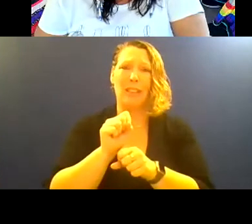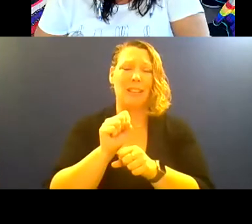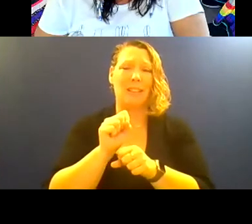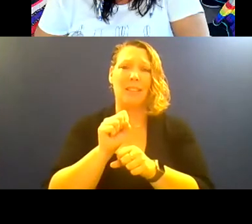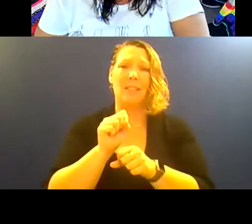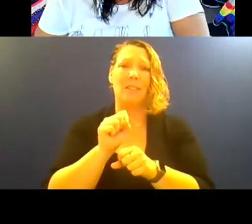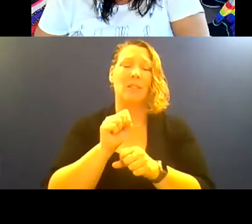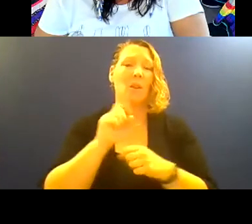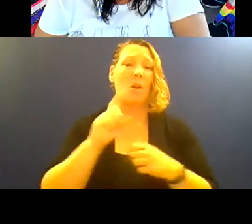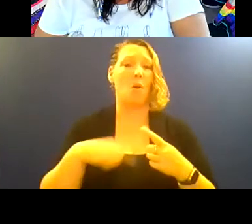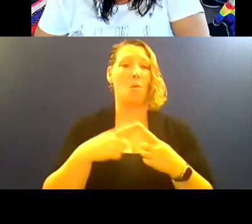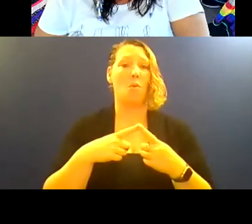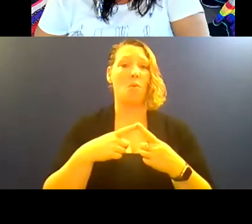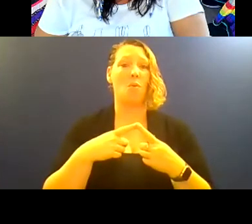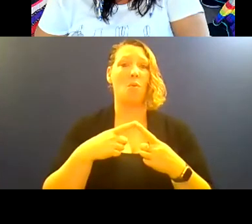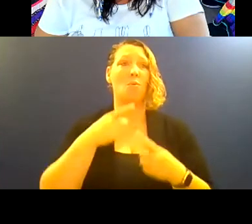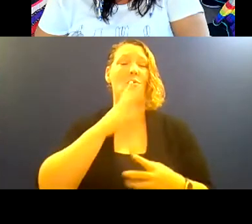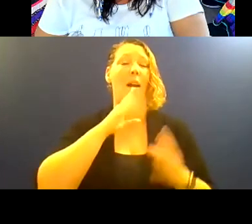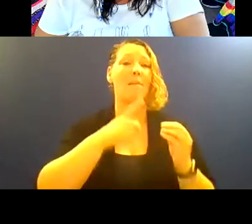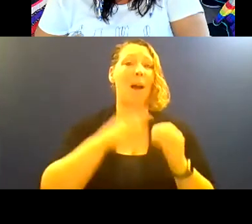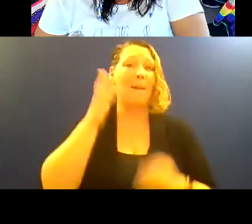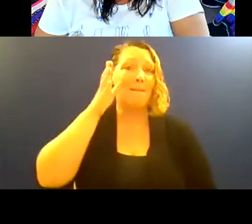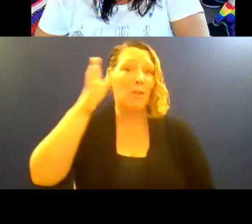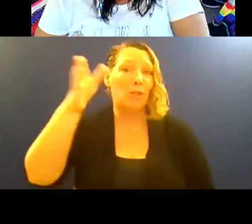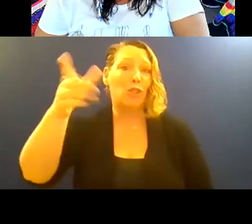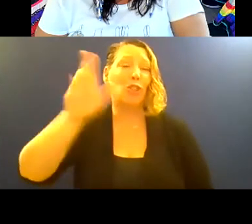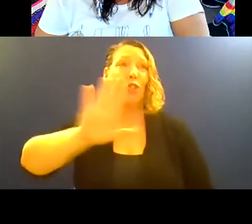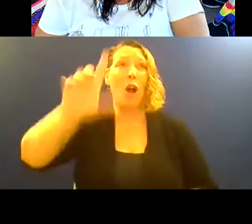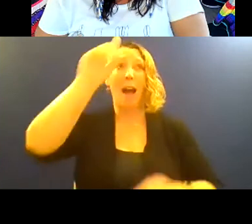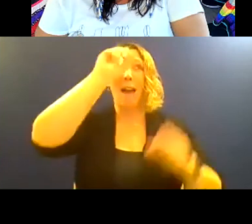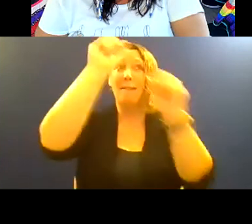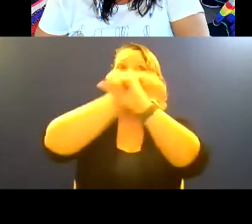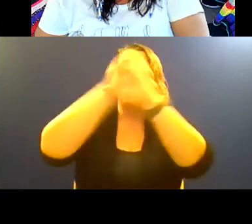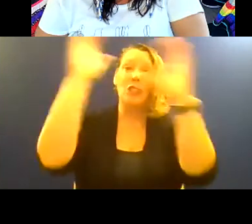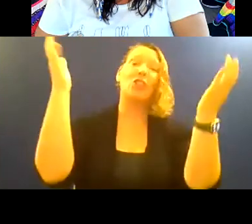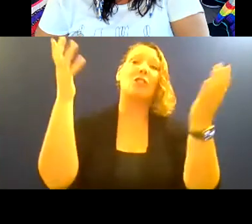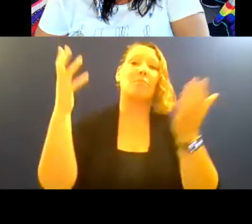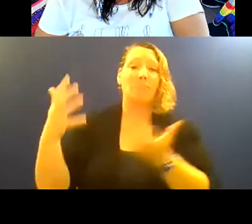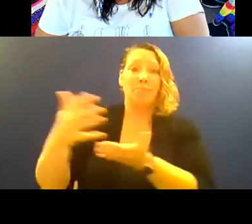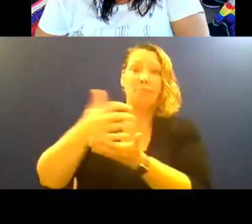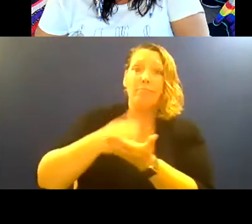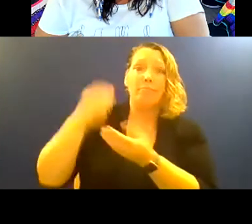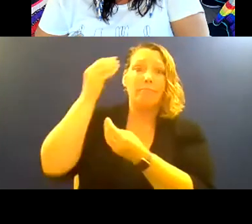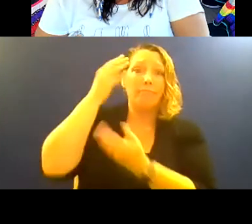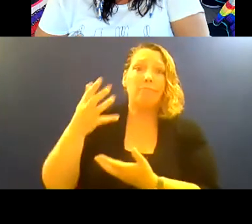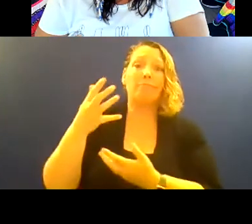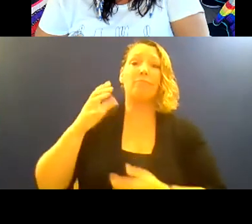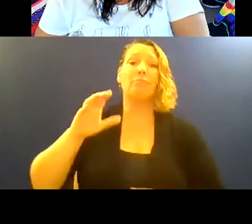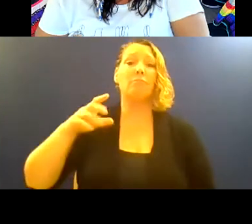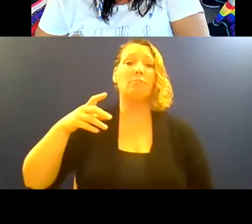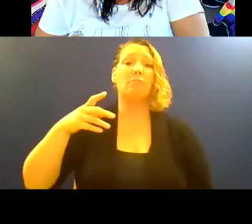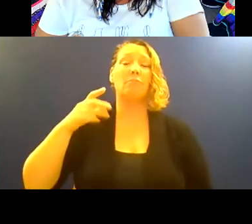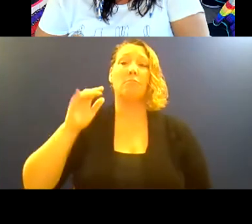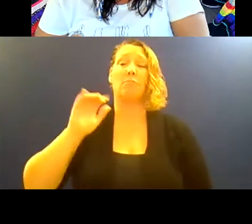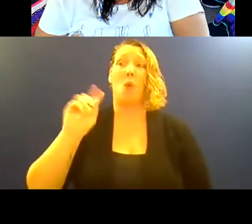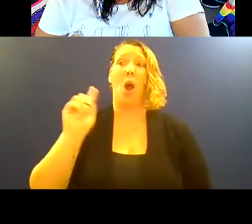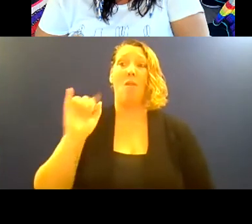So as you're speaking to the futures and visions and data being created, and collected by the communities that they come from